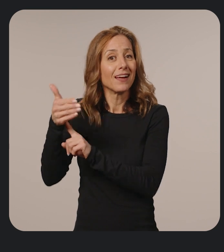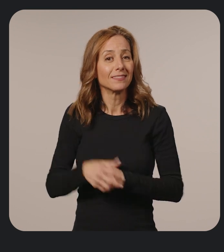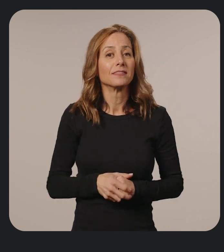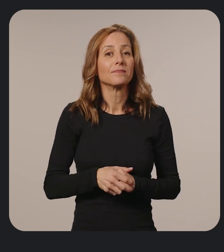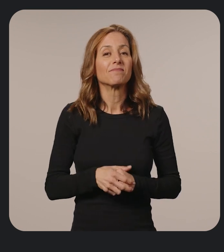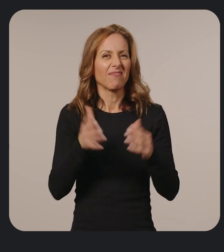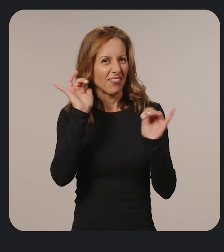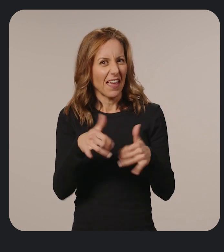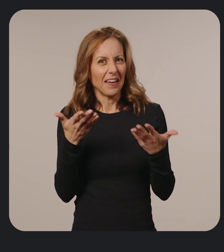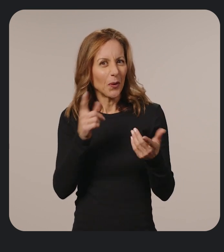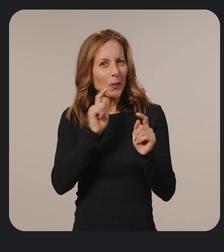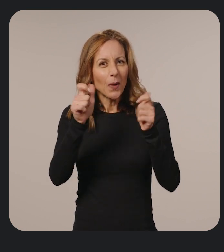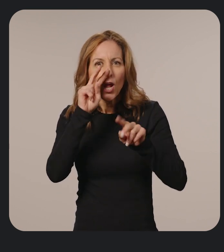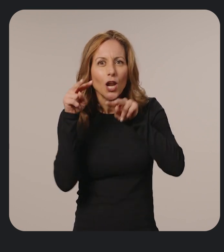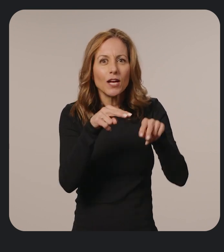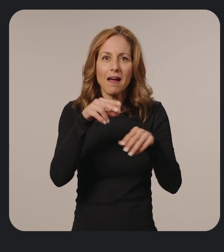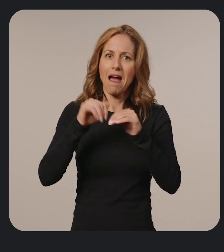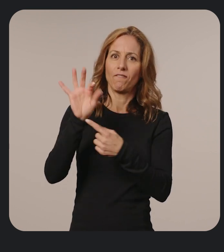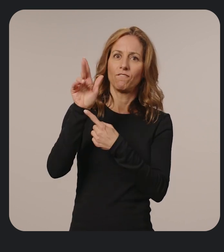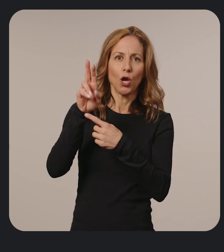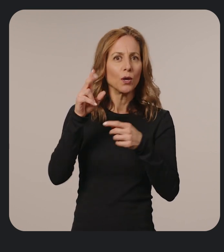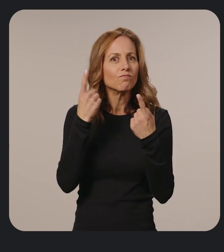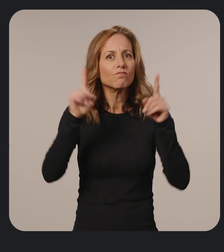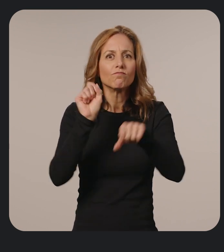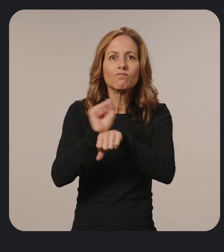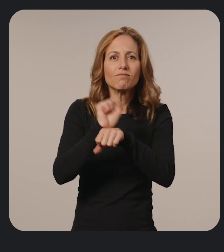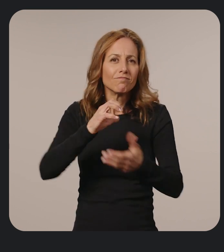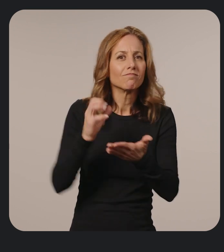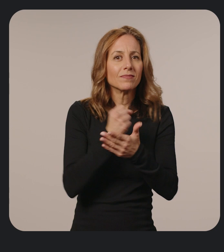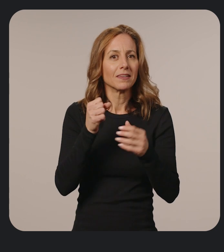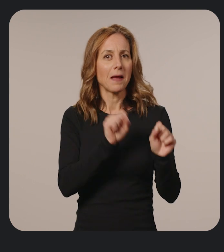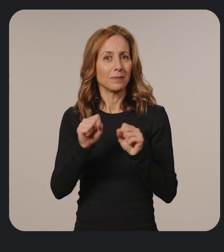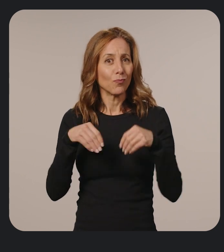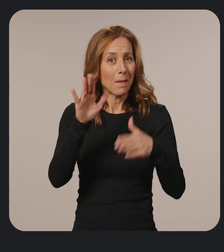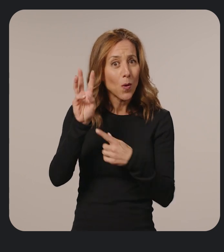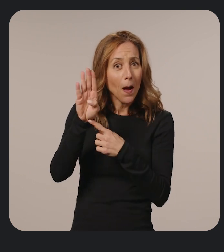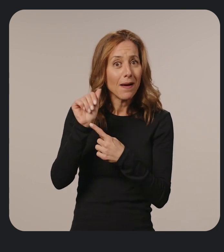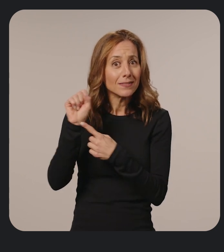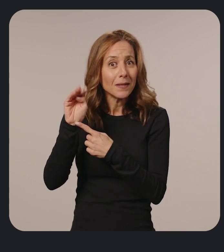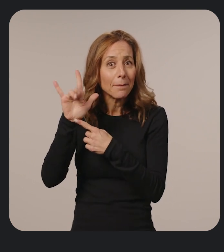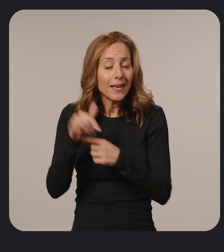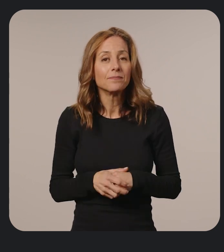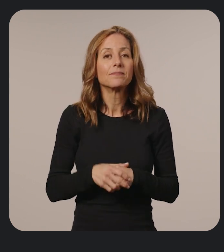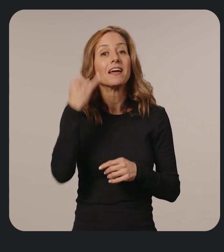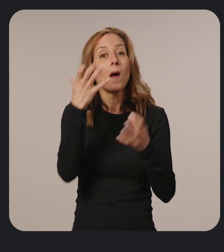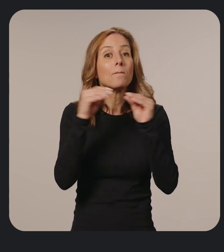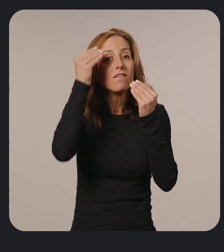with two experimental flags turned on. So that's a quick look into how Flutter is working to take advantage of the capabilities provided